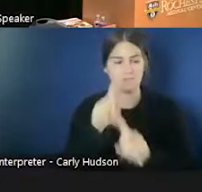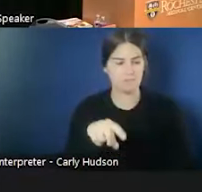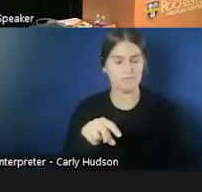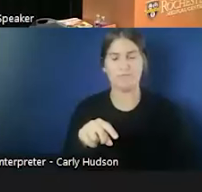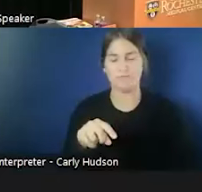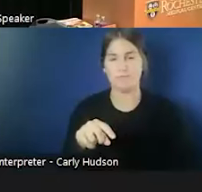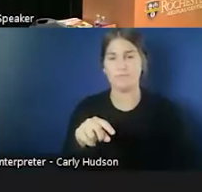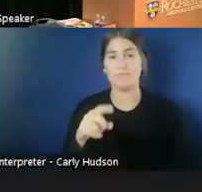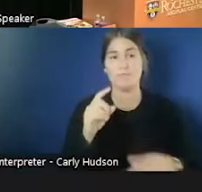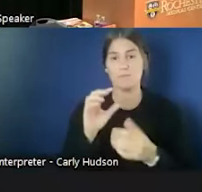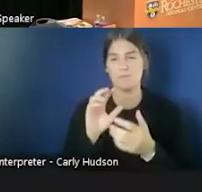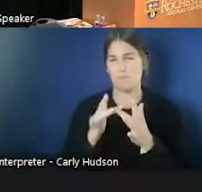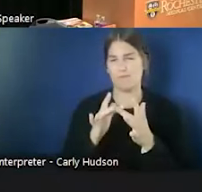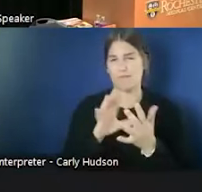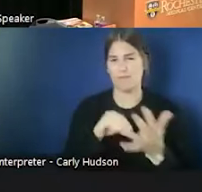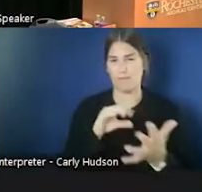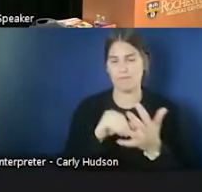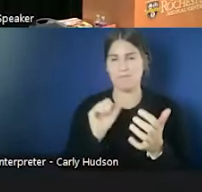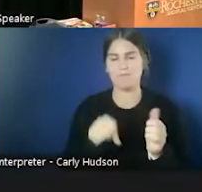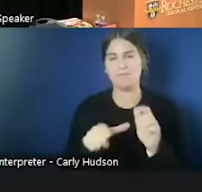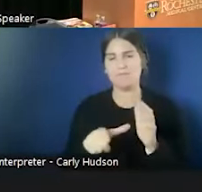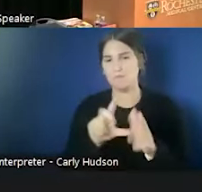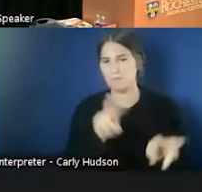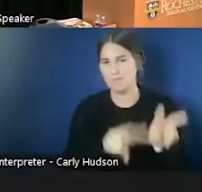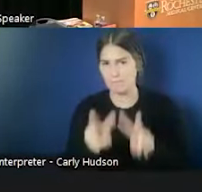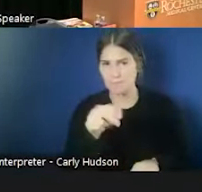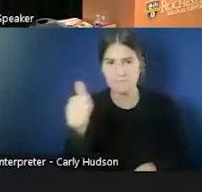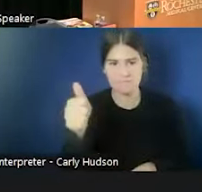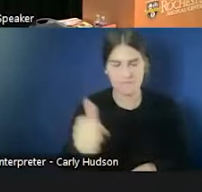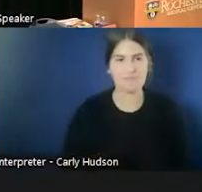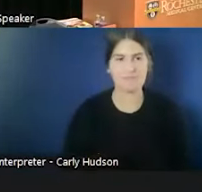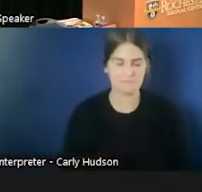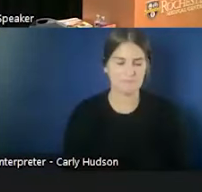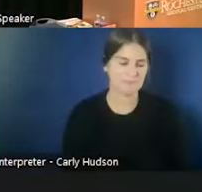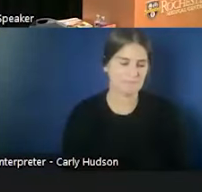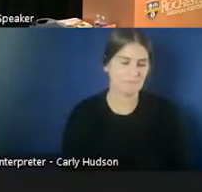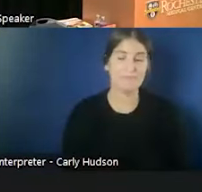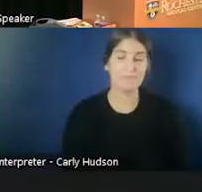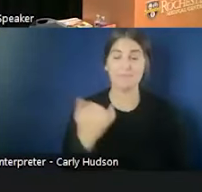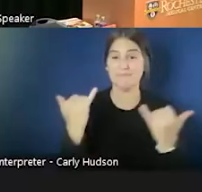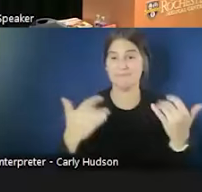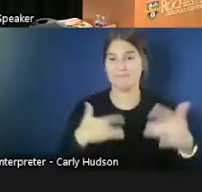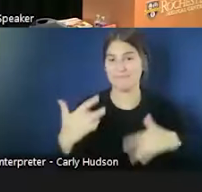um copies of this so that way you can review it as well um today I'm excited to present on a critical